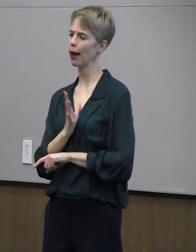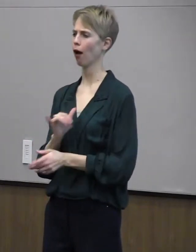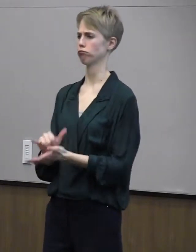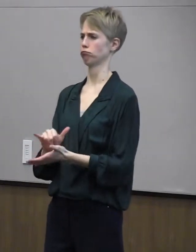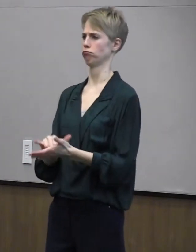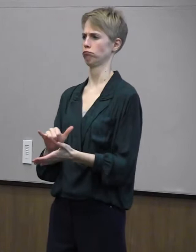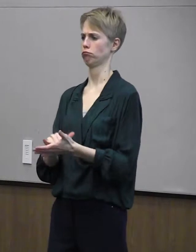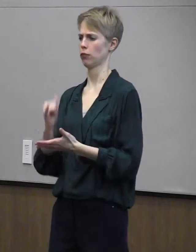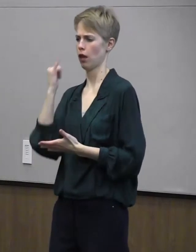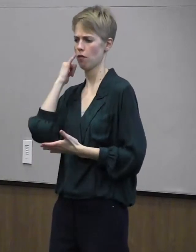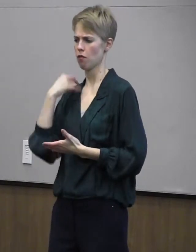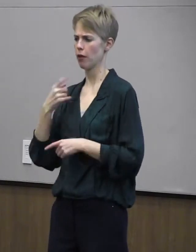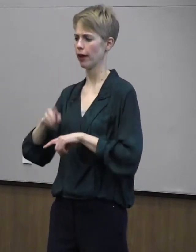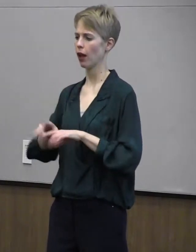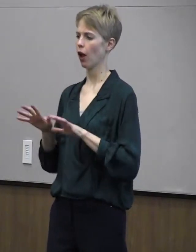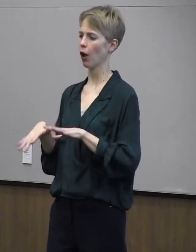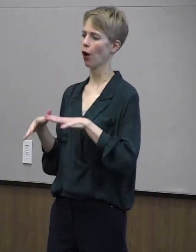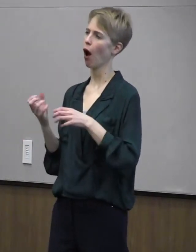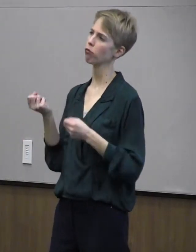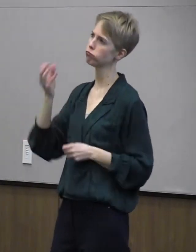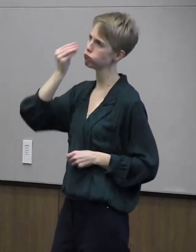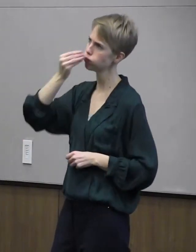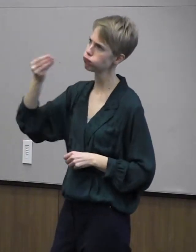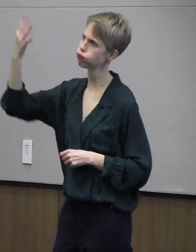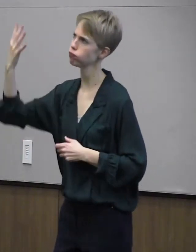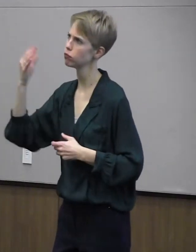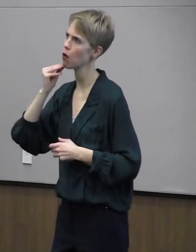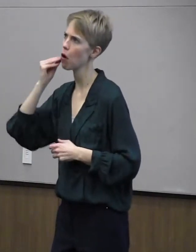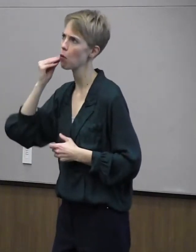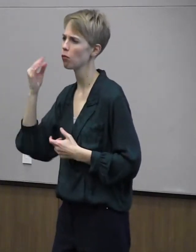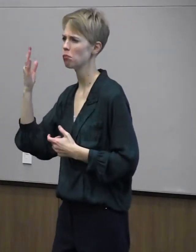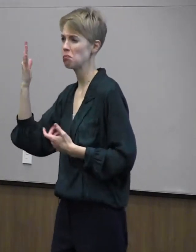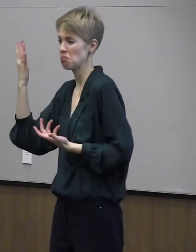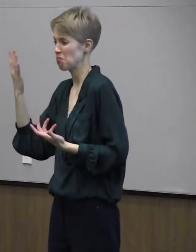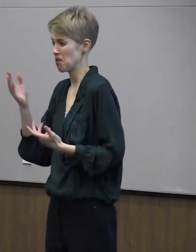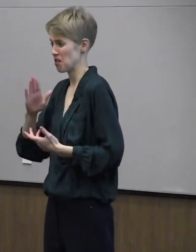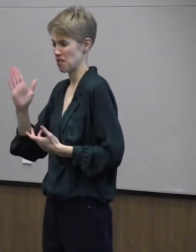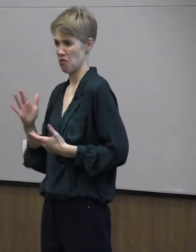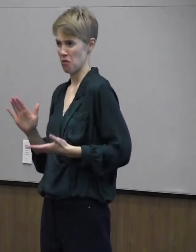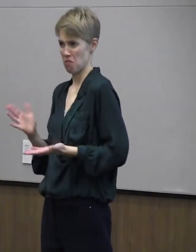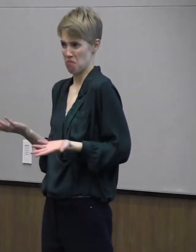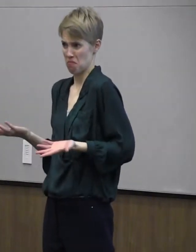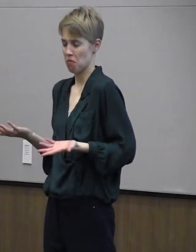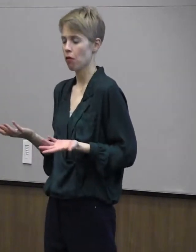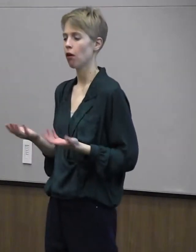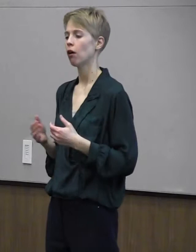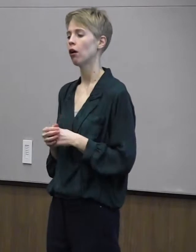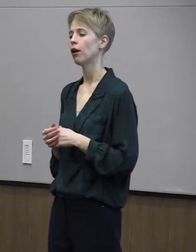be himself in his own house where can he? Of course we don't want company manners